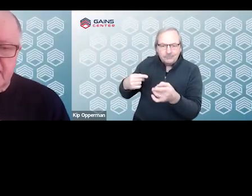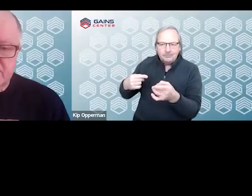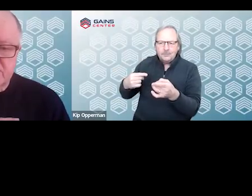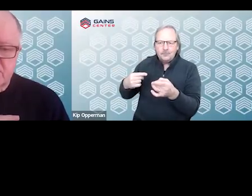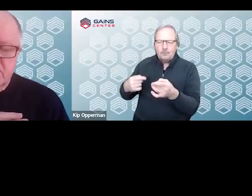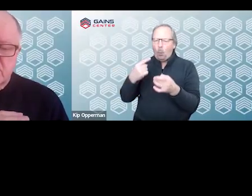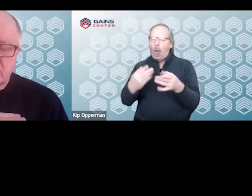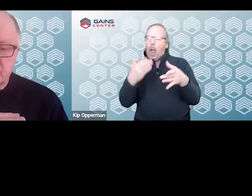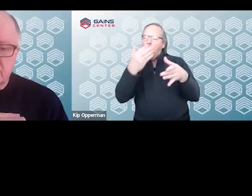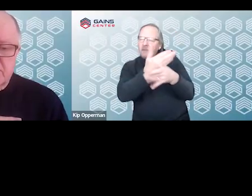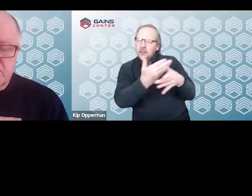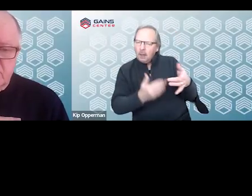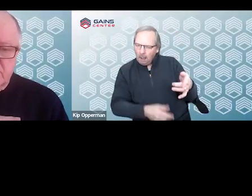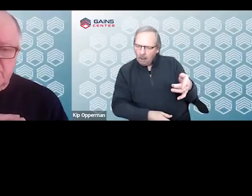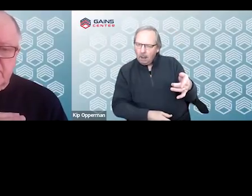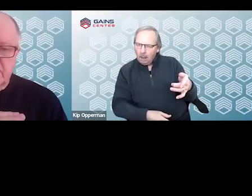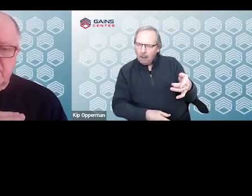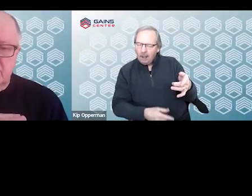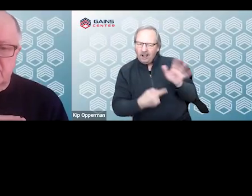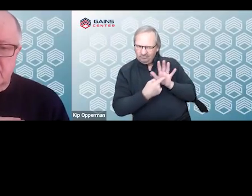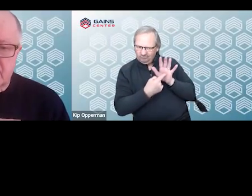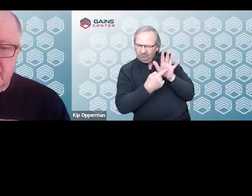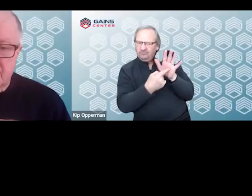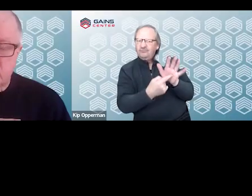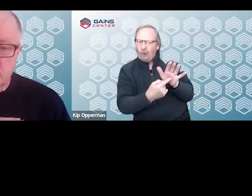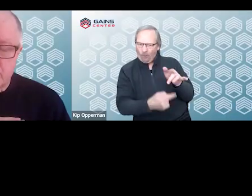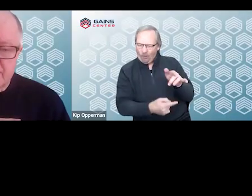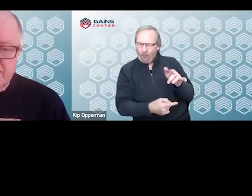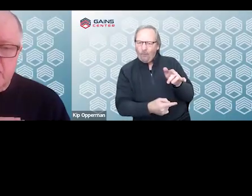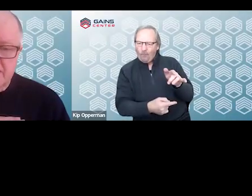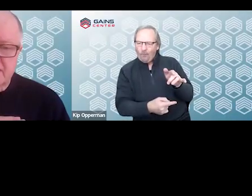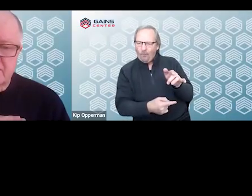that has clearly shown to have robust positive effects.